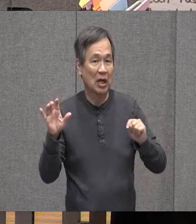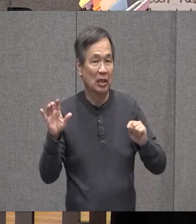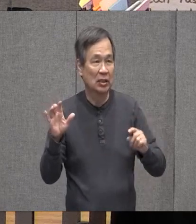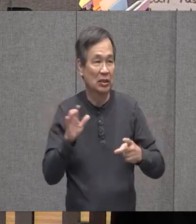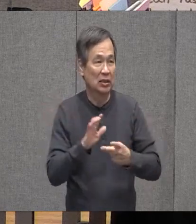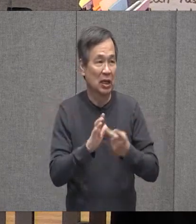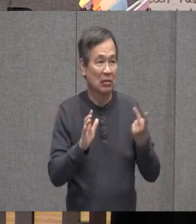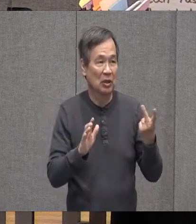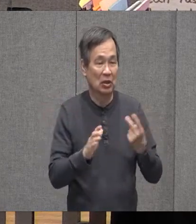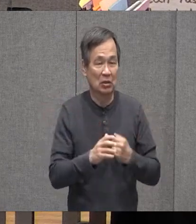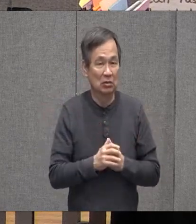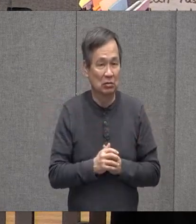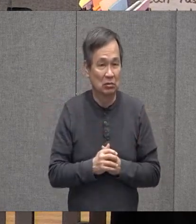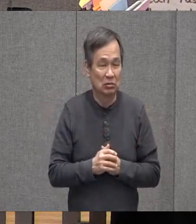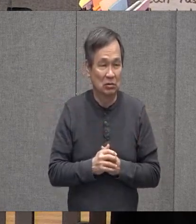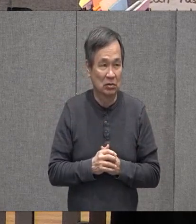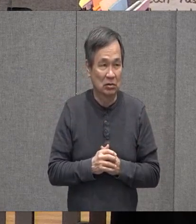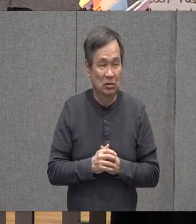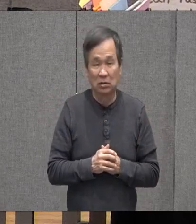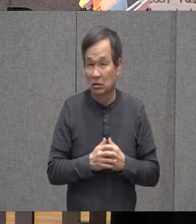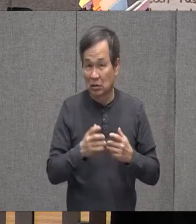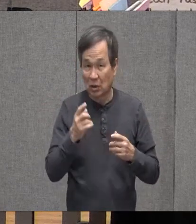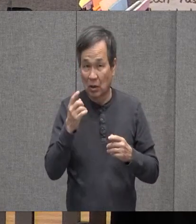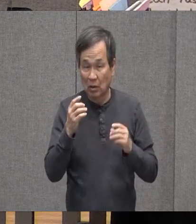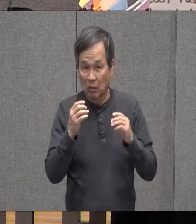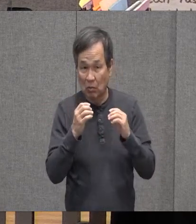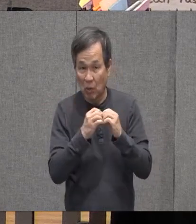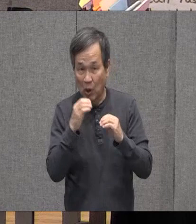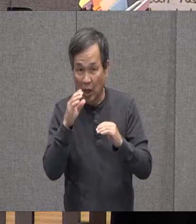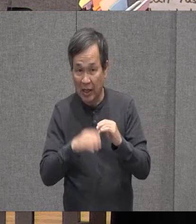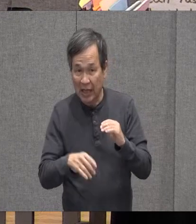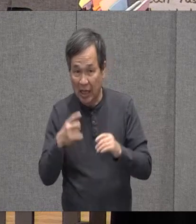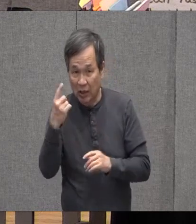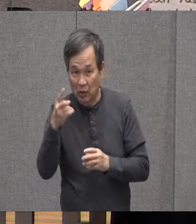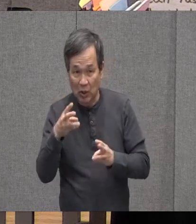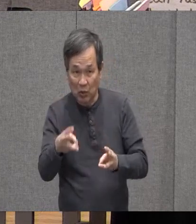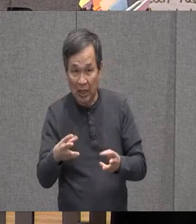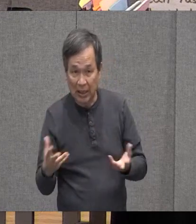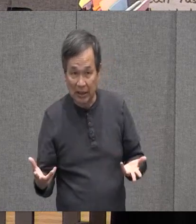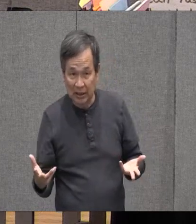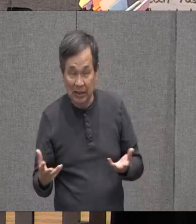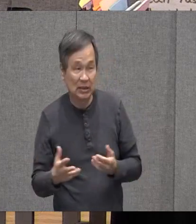Is there more than one way to get exactly 100 from the doubling pot?